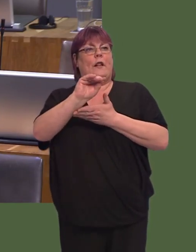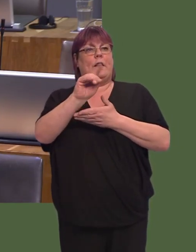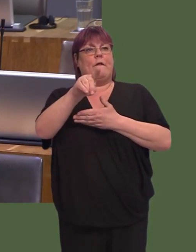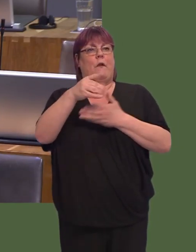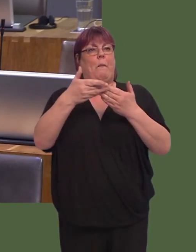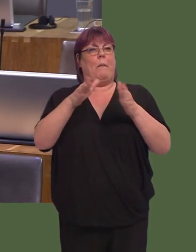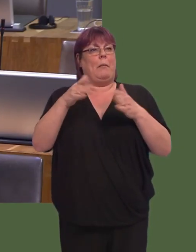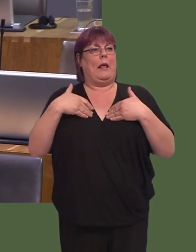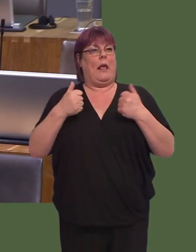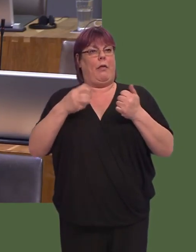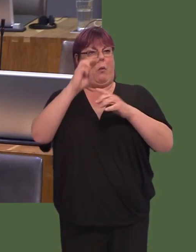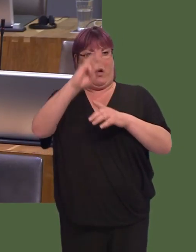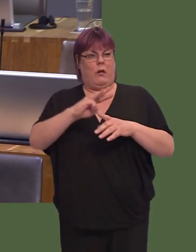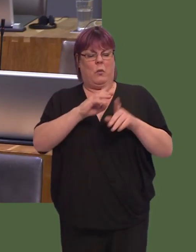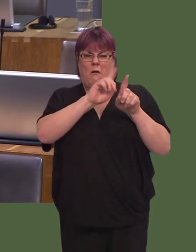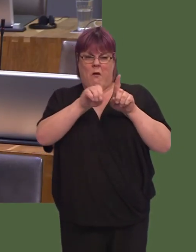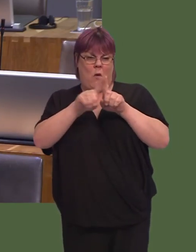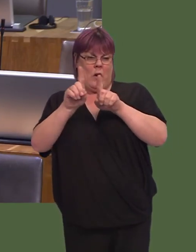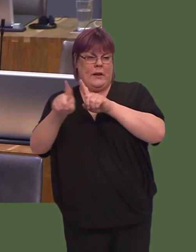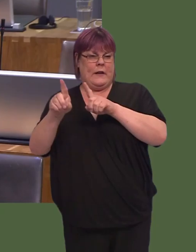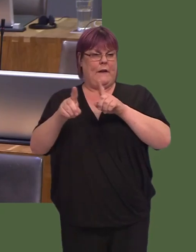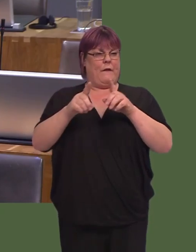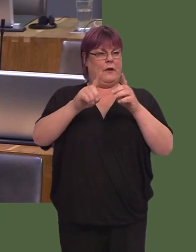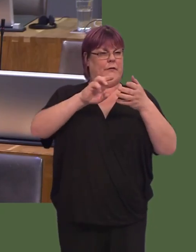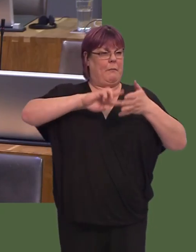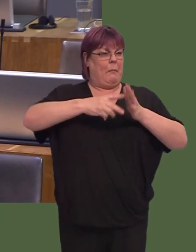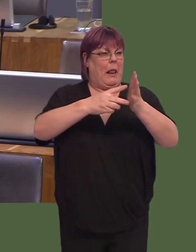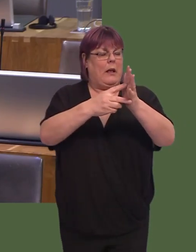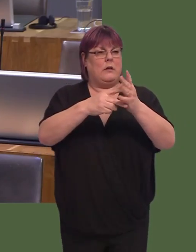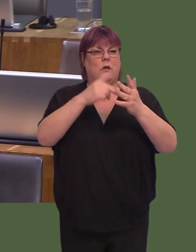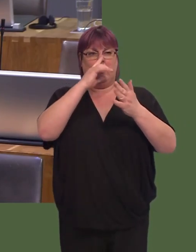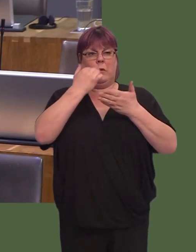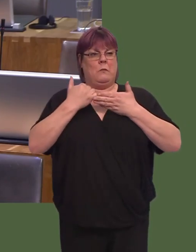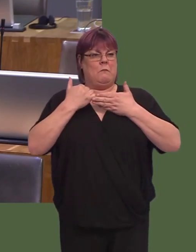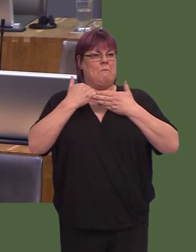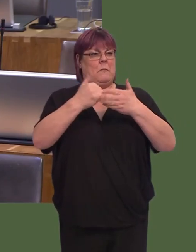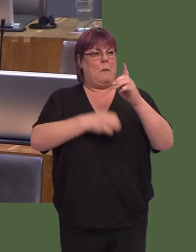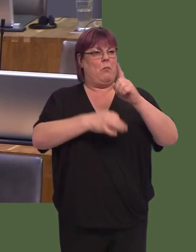we have a range of measures aimed at preventing ill health, alongside a number of other public health functions.